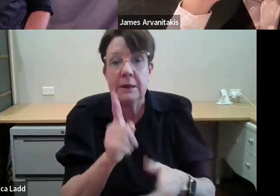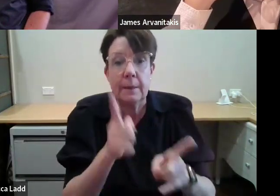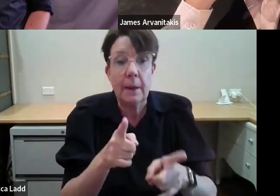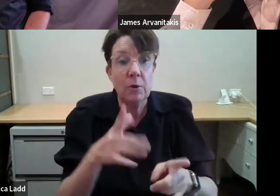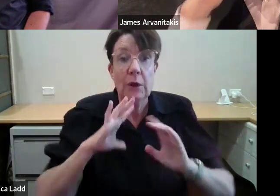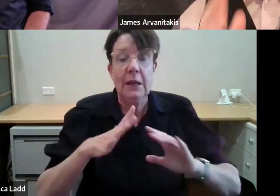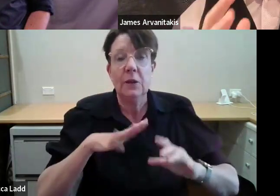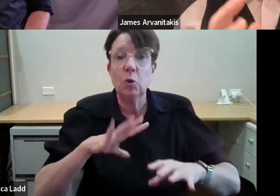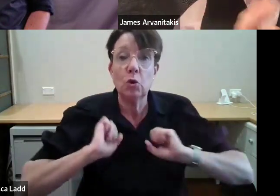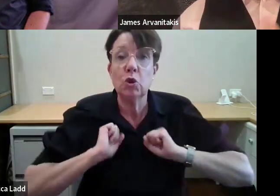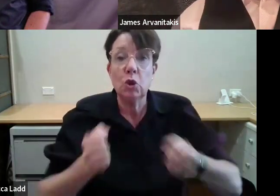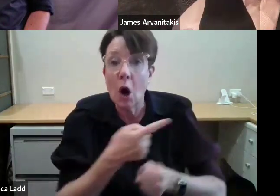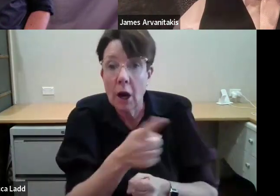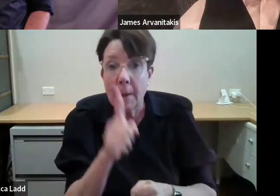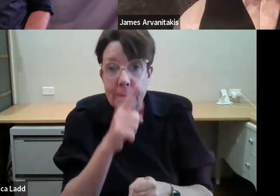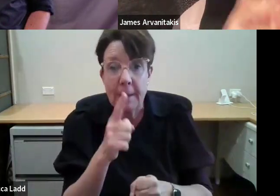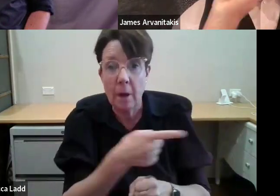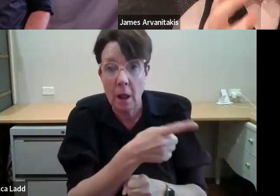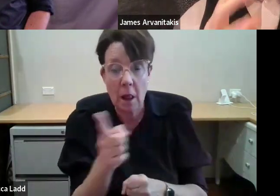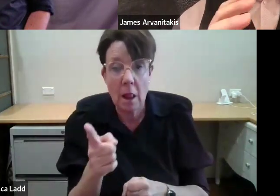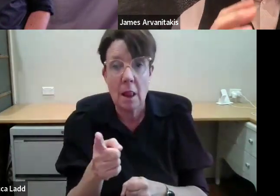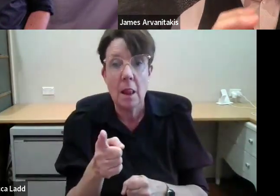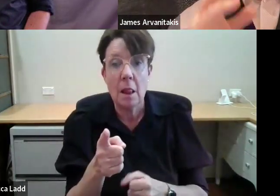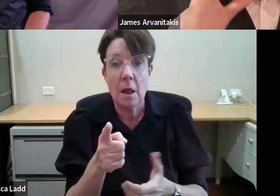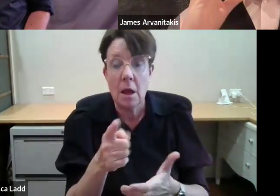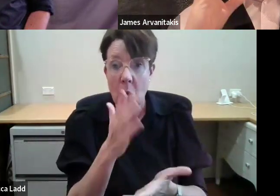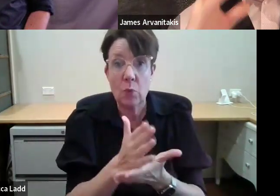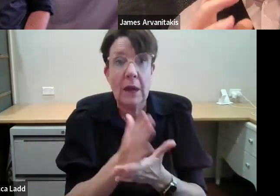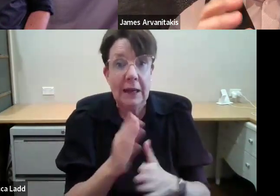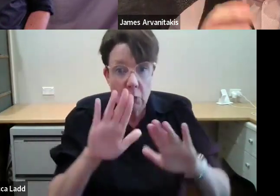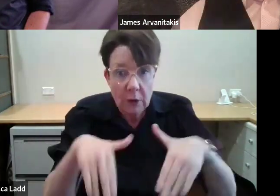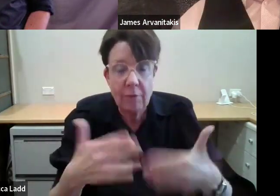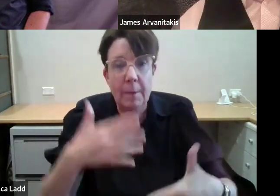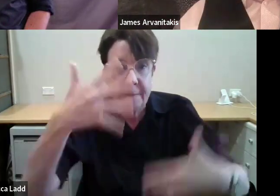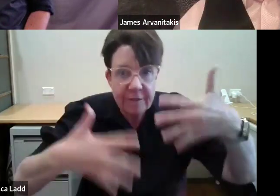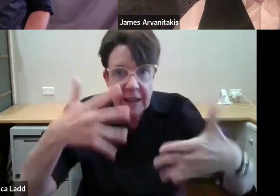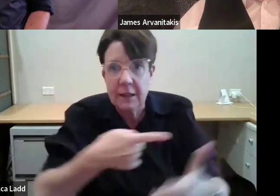it is more subtle conversations we need to have and one of the things